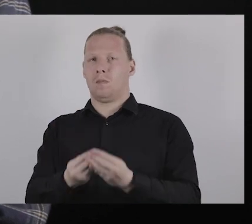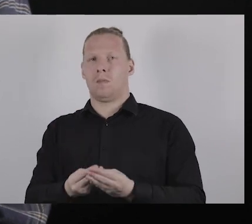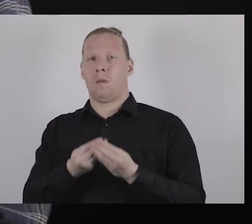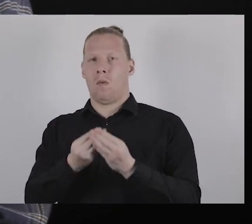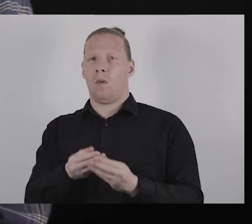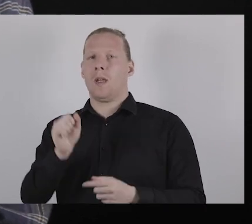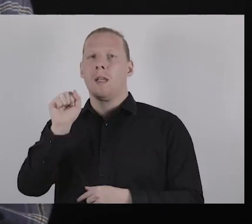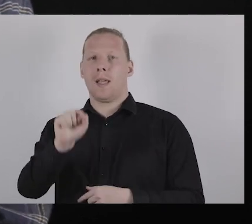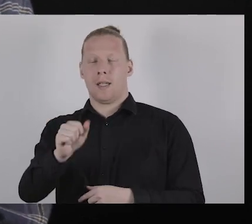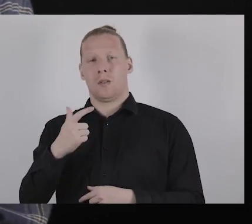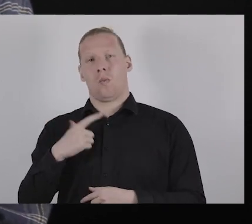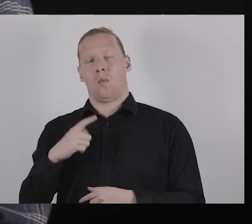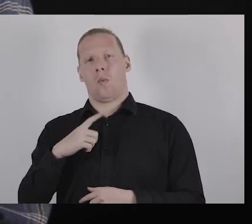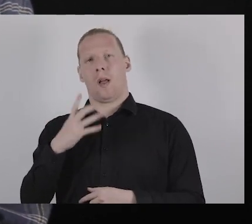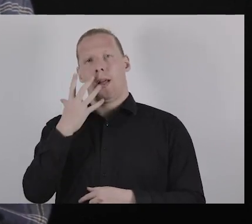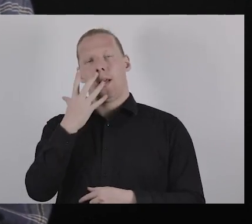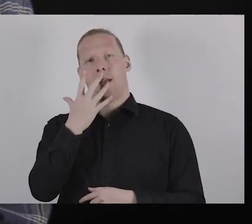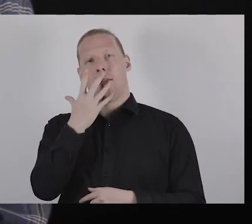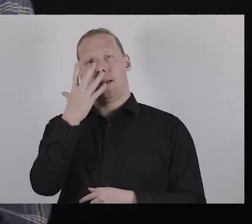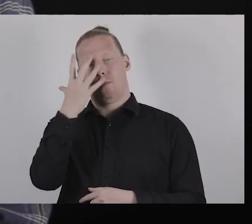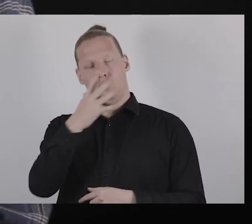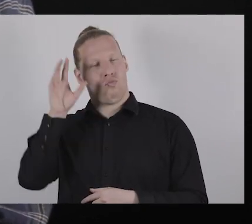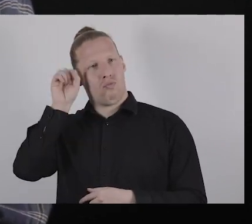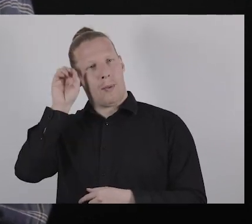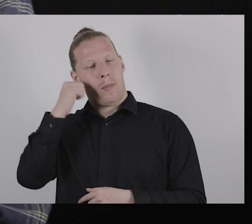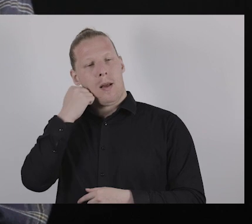This is a very special gift, as it comes in memory of